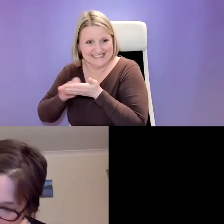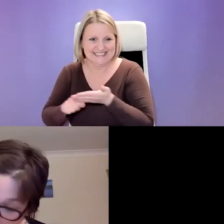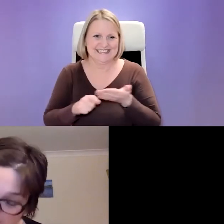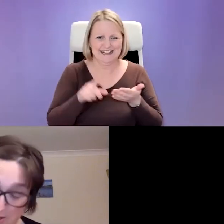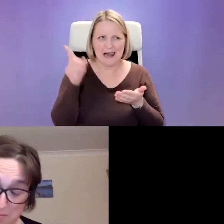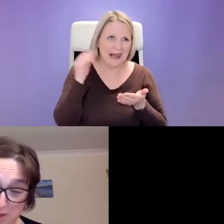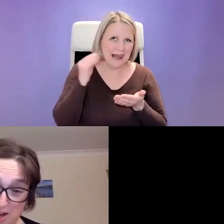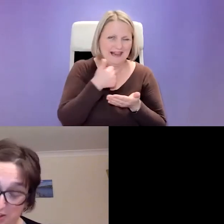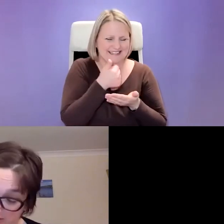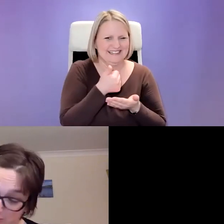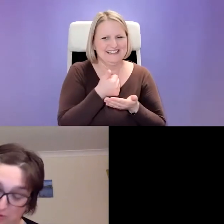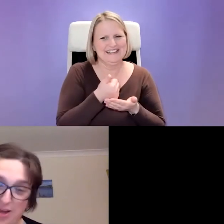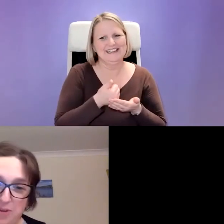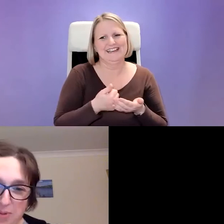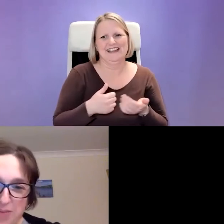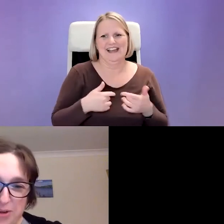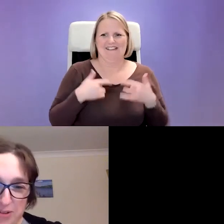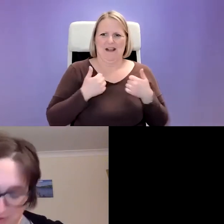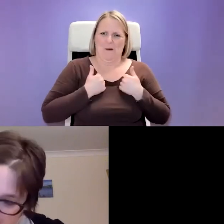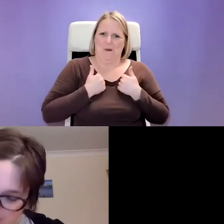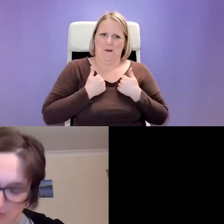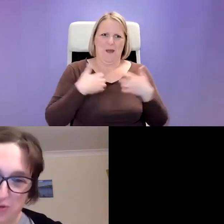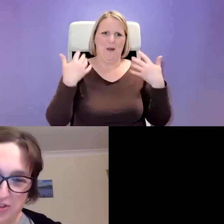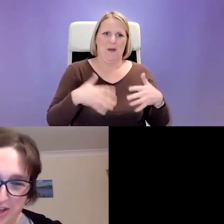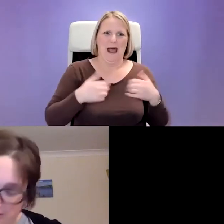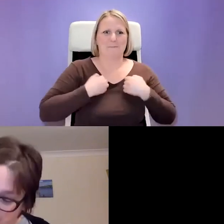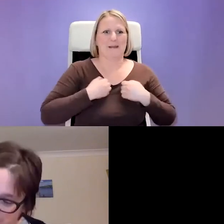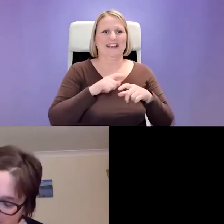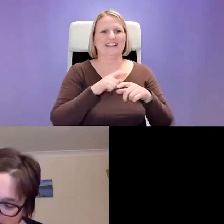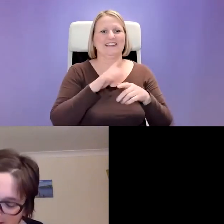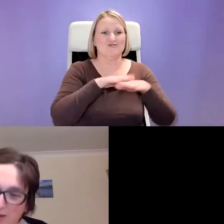and yeah and I’m partly thinking "oh, great, I've got part of my Christmas sermon sorted" there as well.